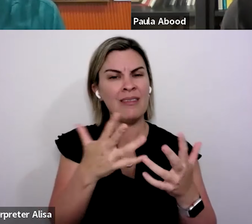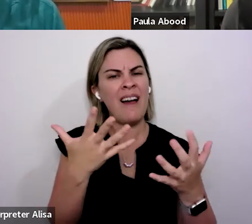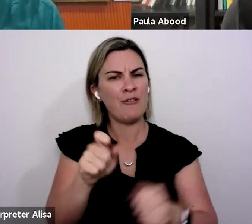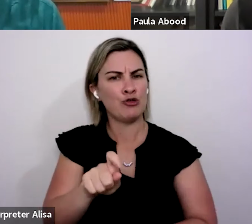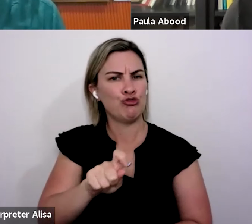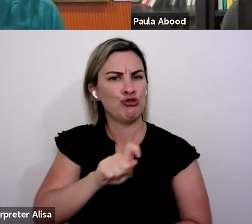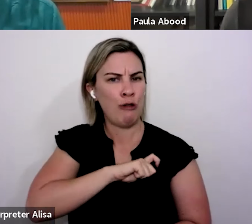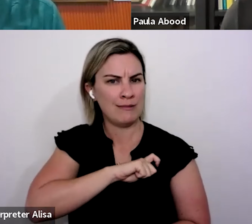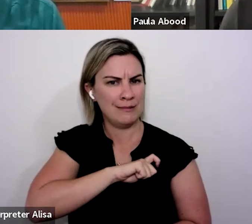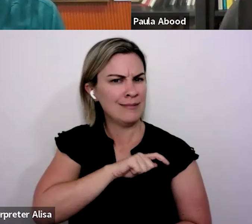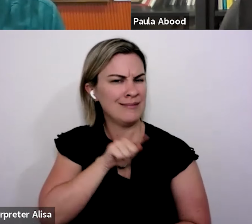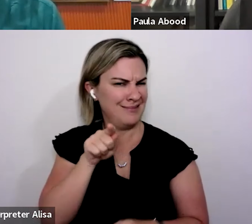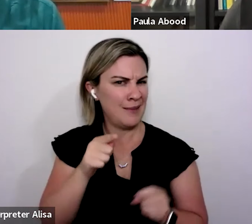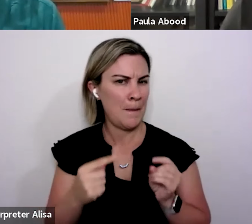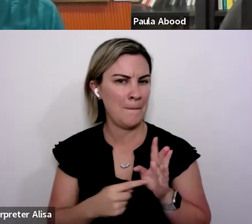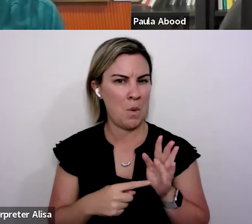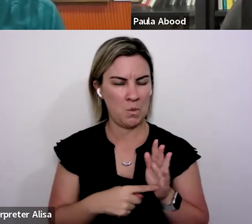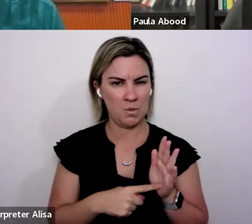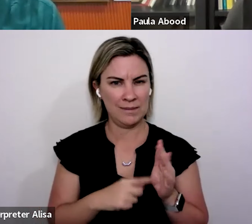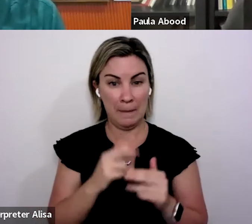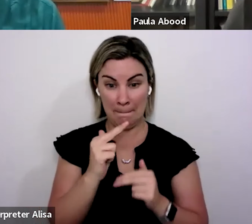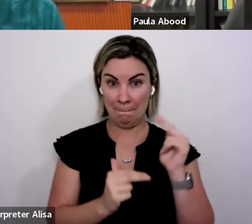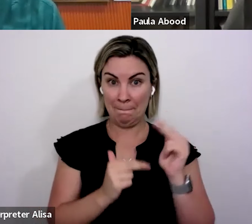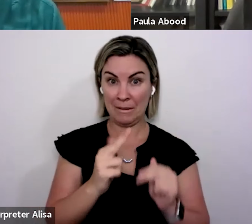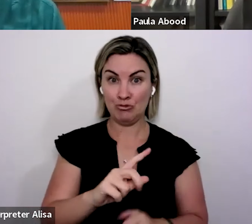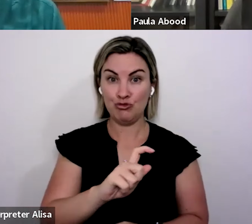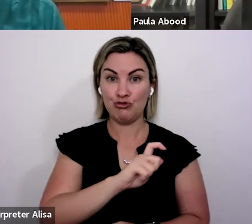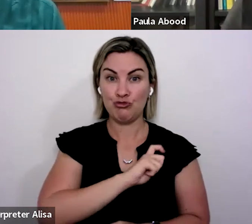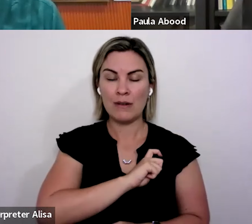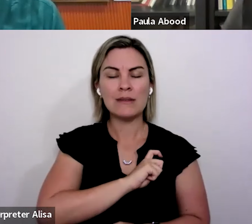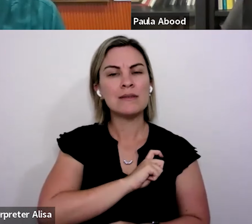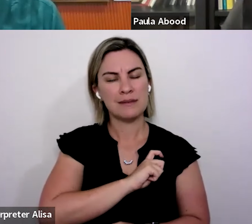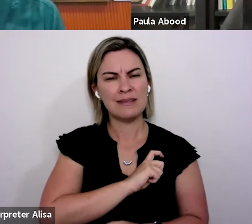Building trust is a critical part of this conversation